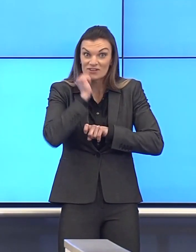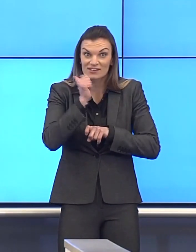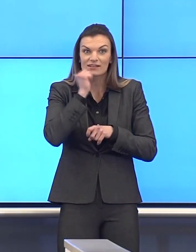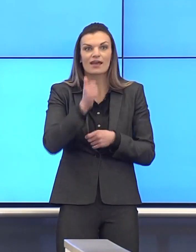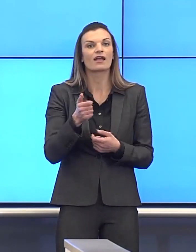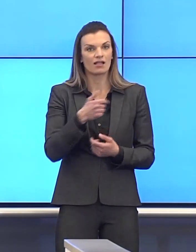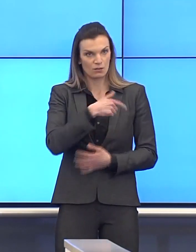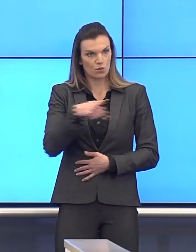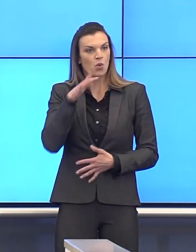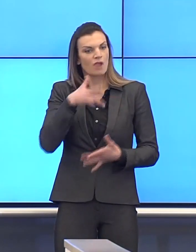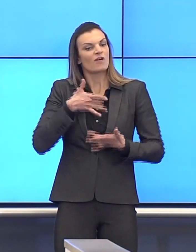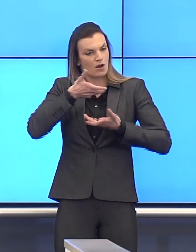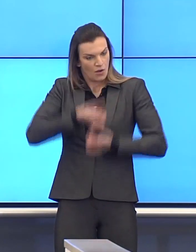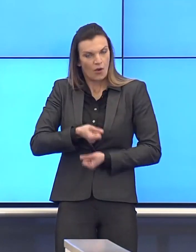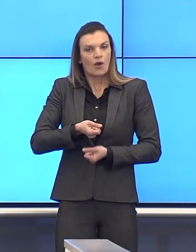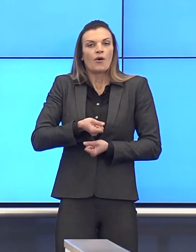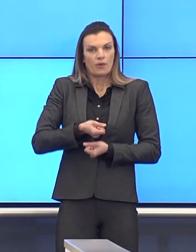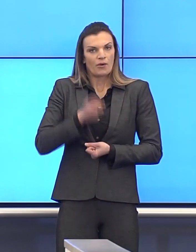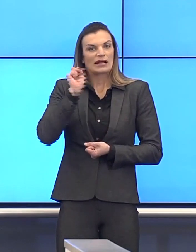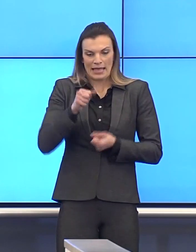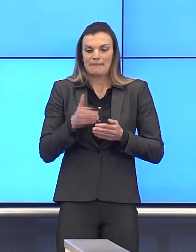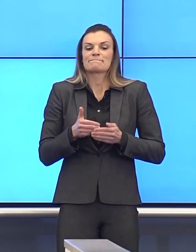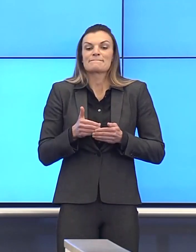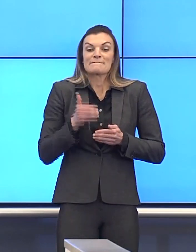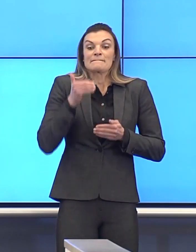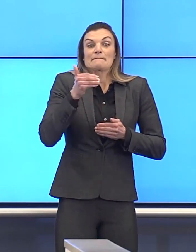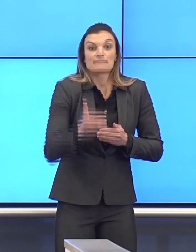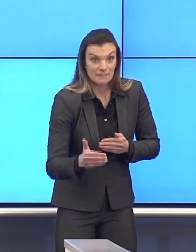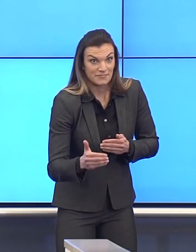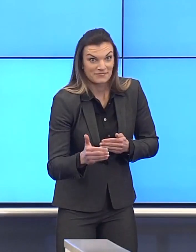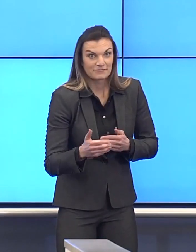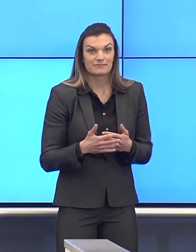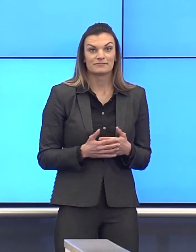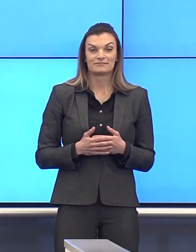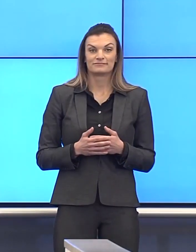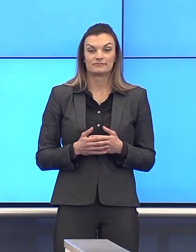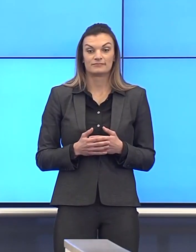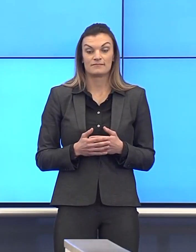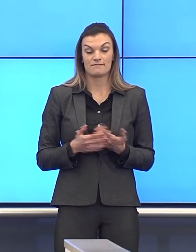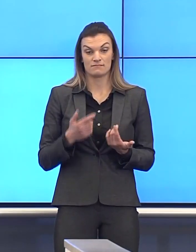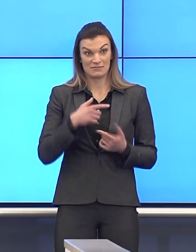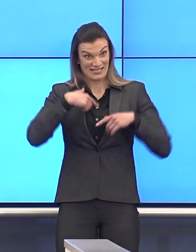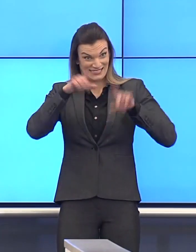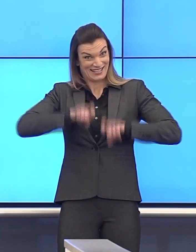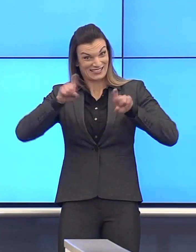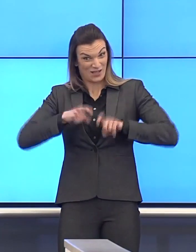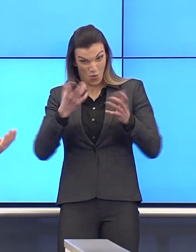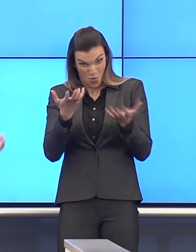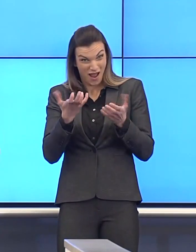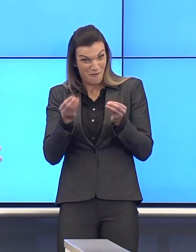GETS TO 15,000 TO 20,000, 25,000 A DAY, WE'LL BE IN A MUCH STRONGER POSITION TO TAKE THAT NEXT STEP.